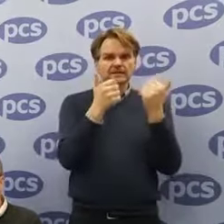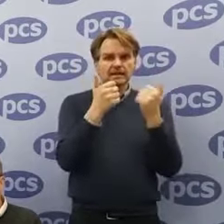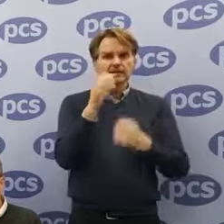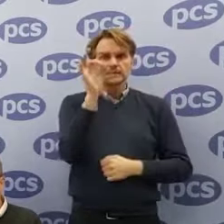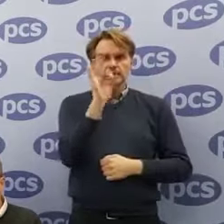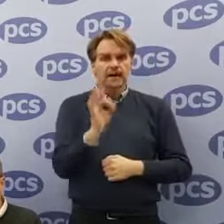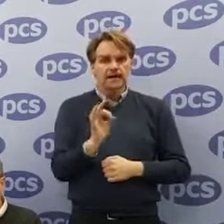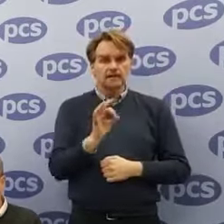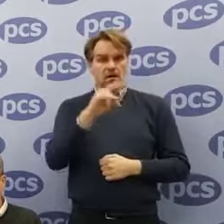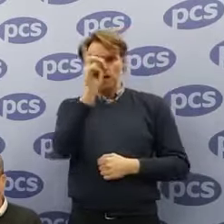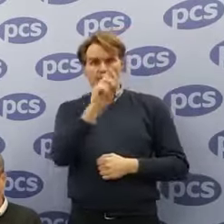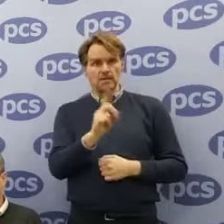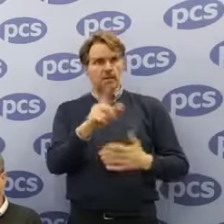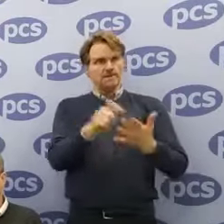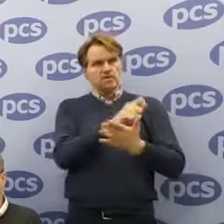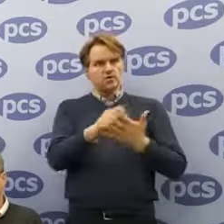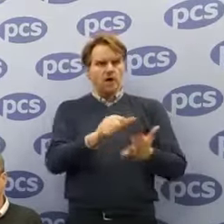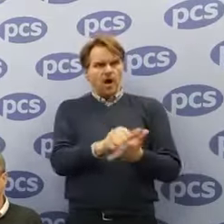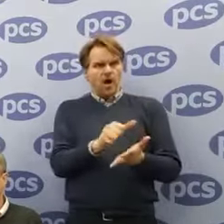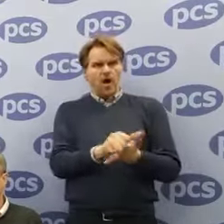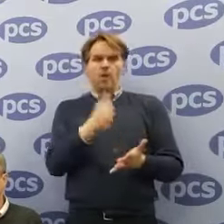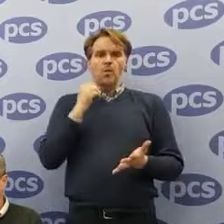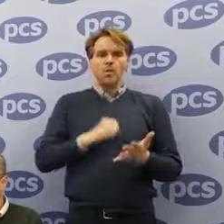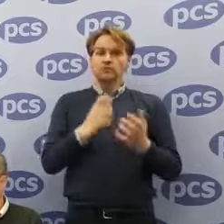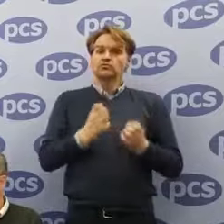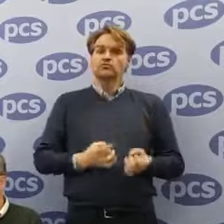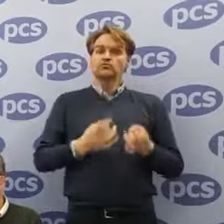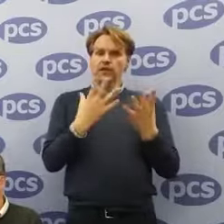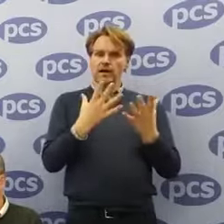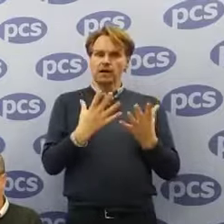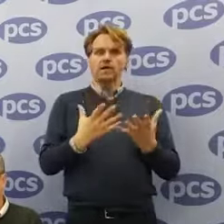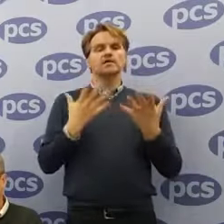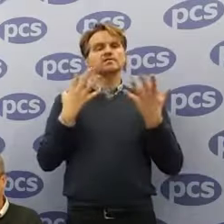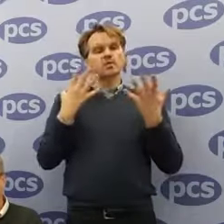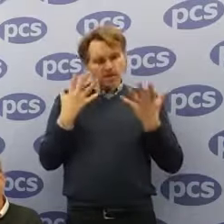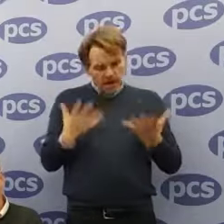on that, now's the time to say the disputes with the government, one ballot